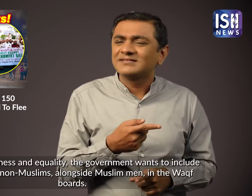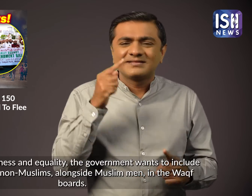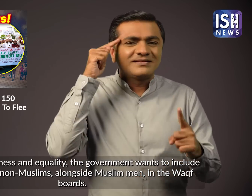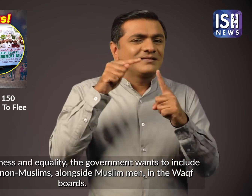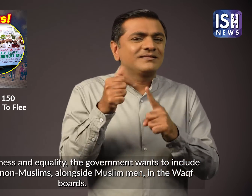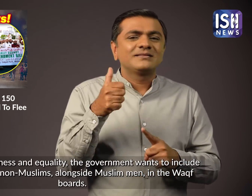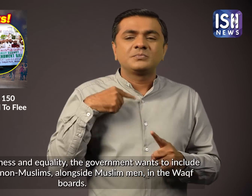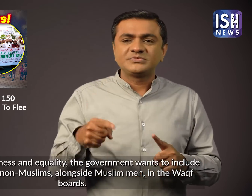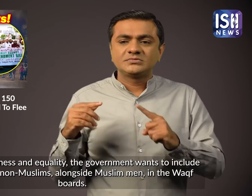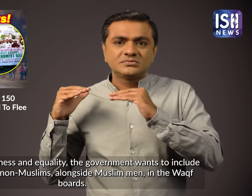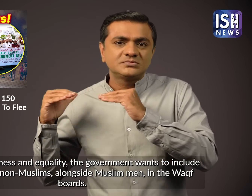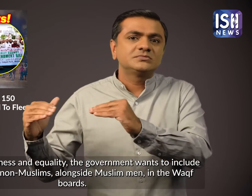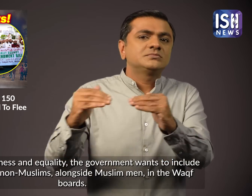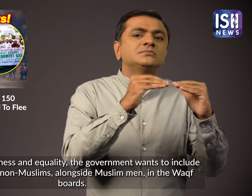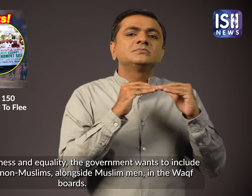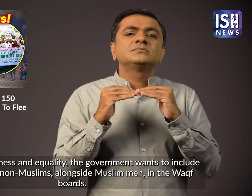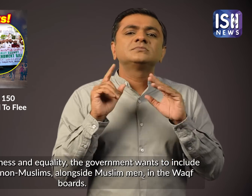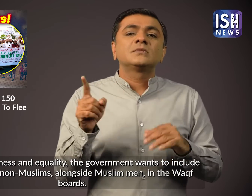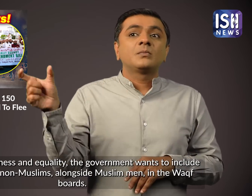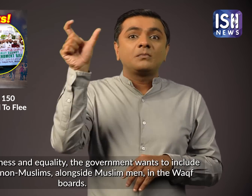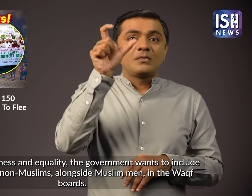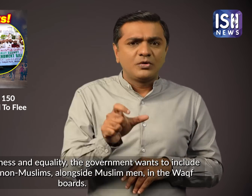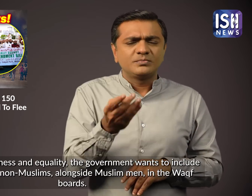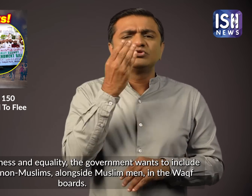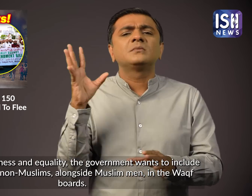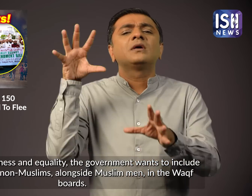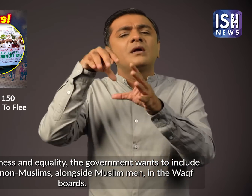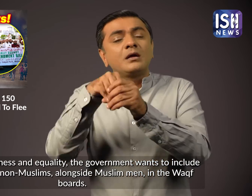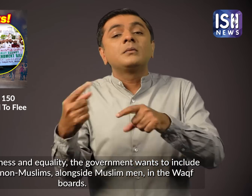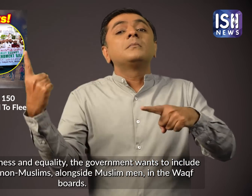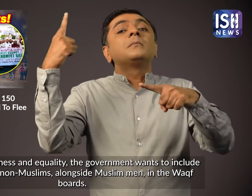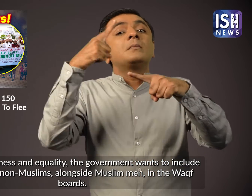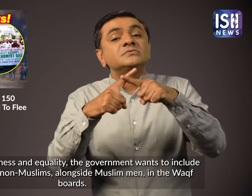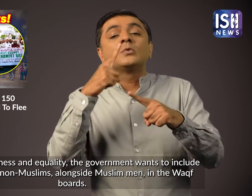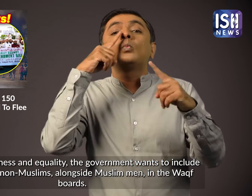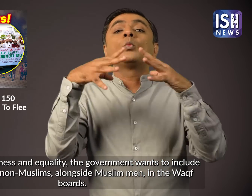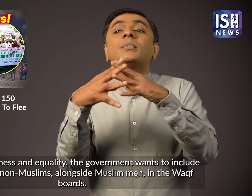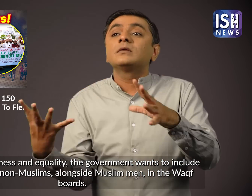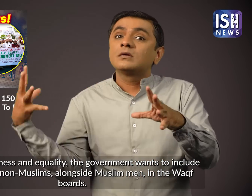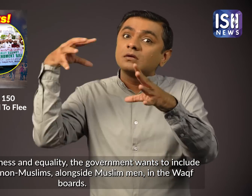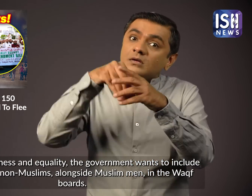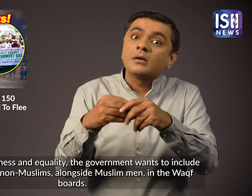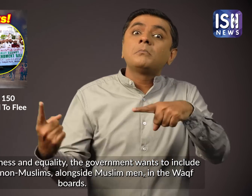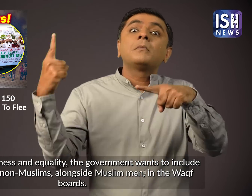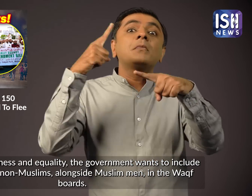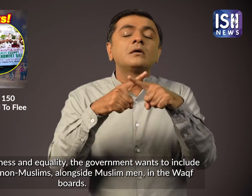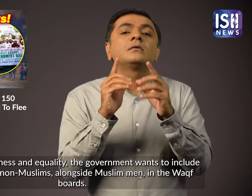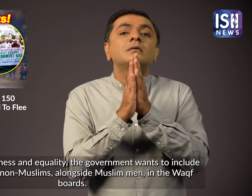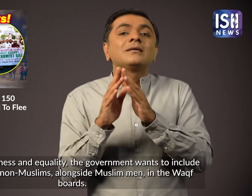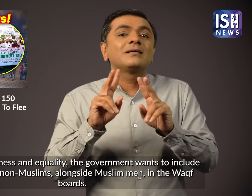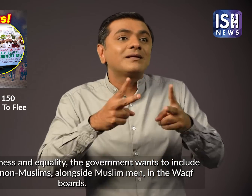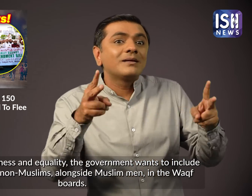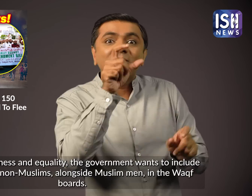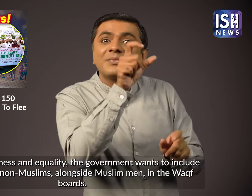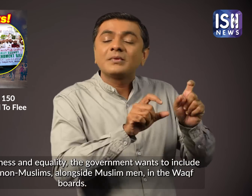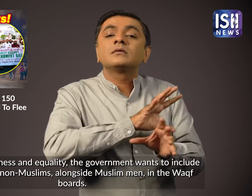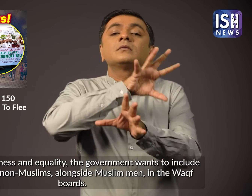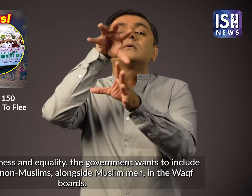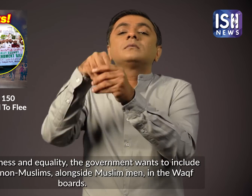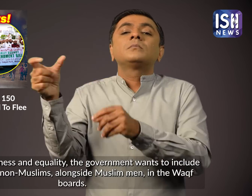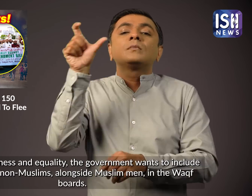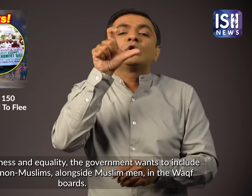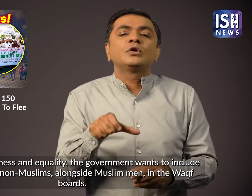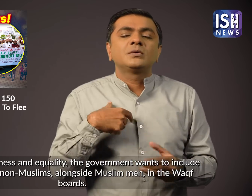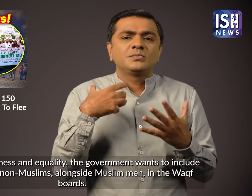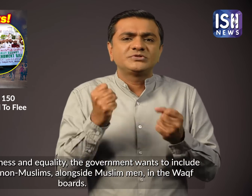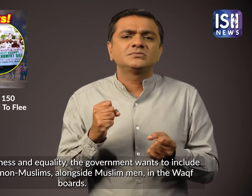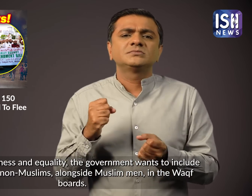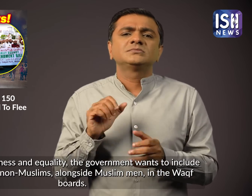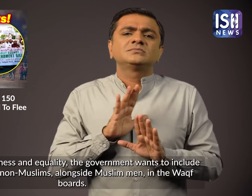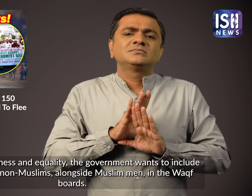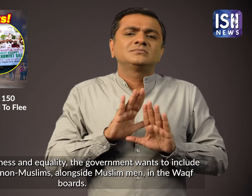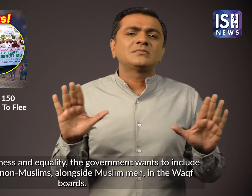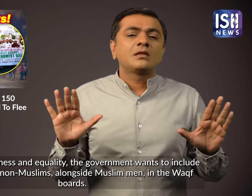To ensure fairness and equality, the government wants to include women and non-Muslims, alongside Muslim men, in the Waqf boards.